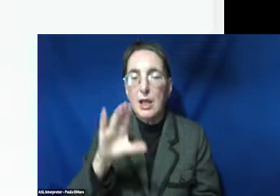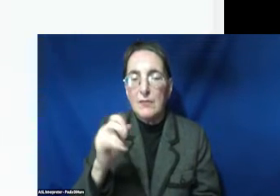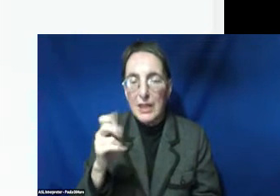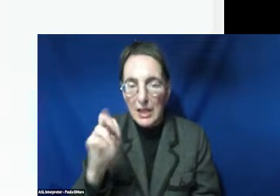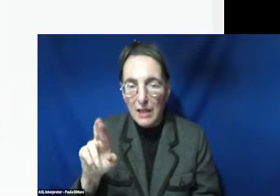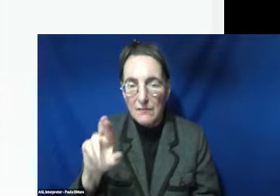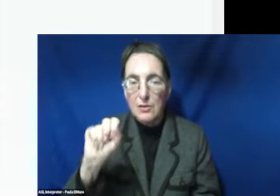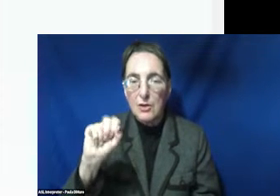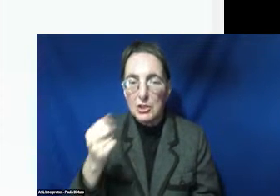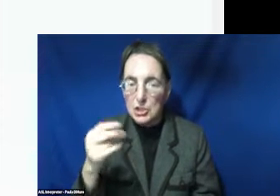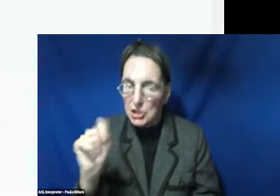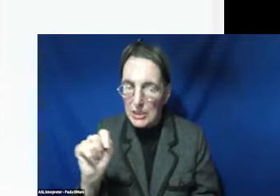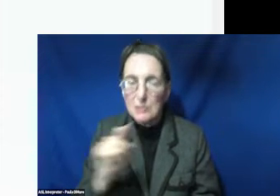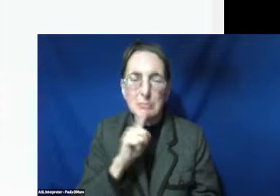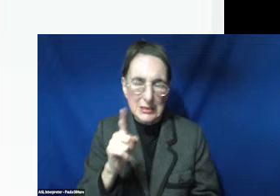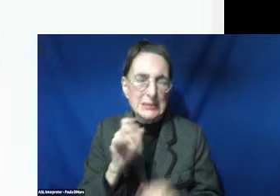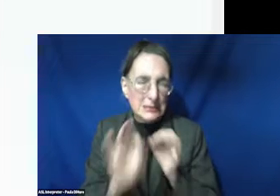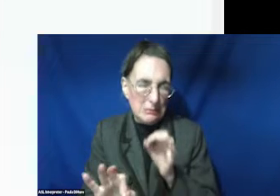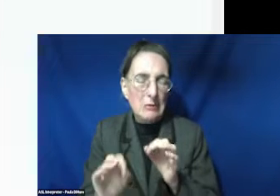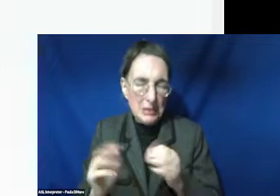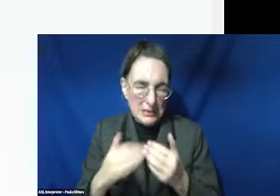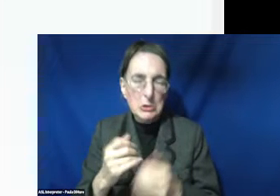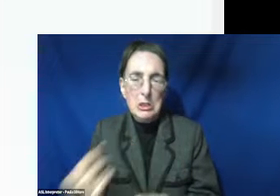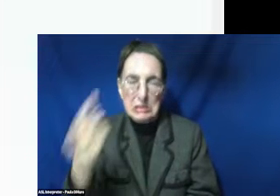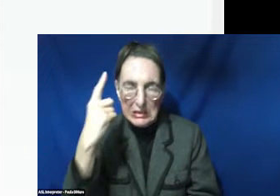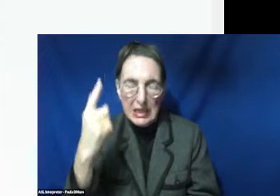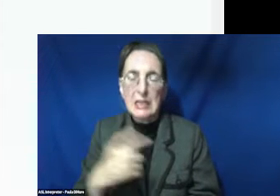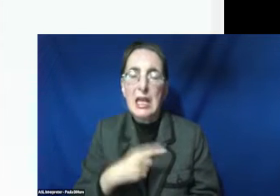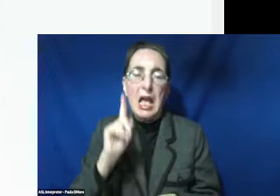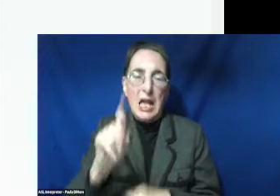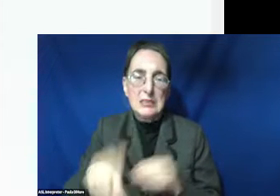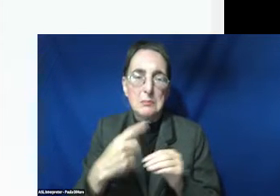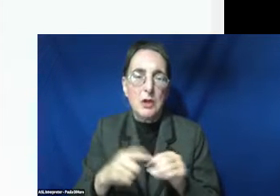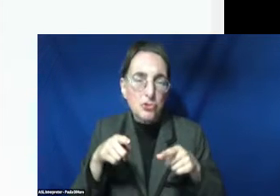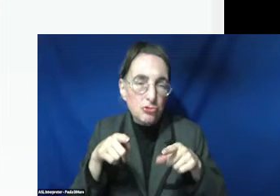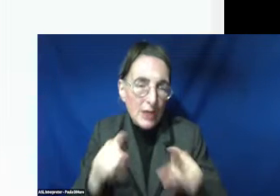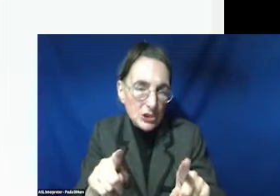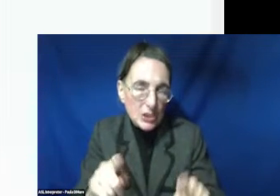It has very specific form elements asking you about durations, requests a start date.